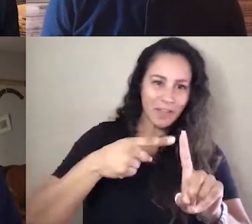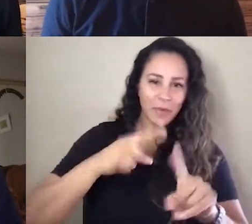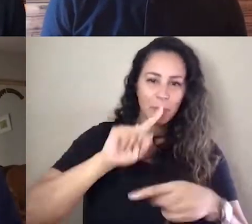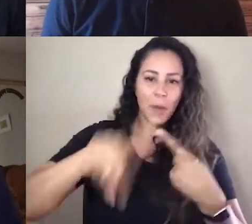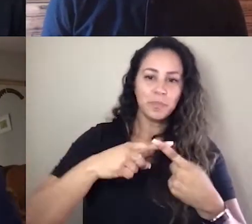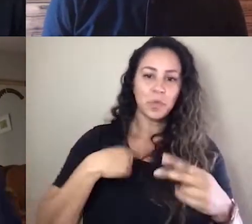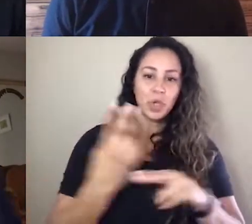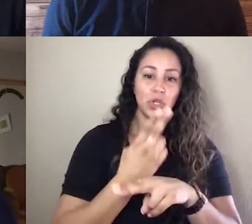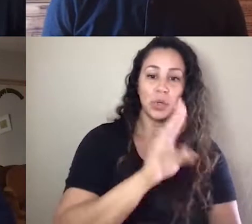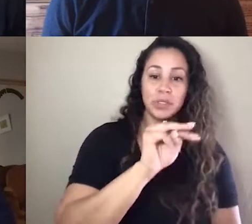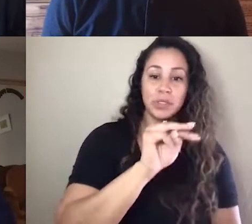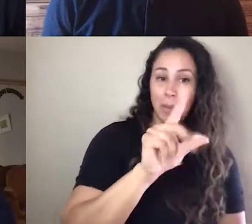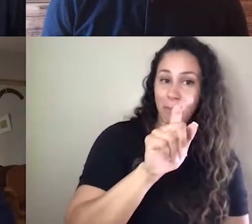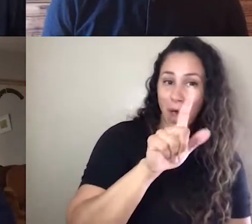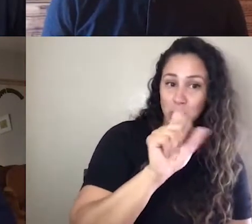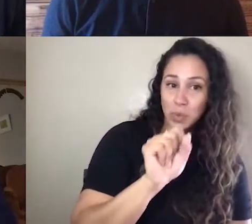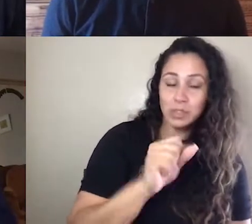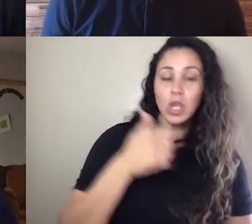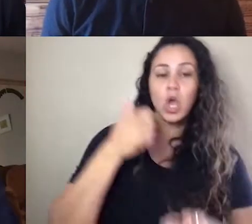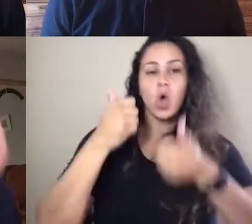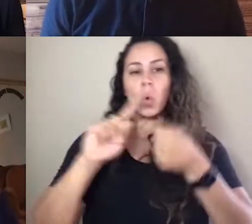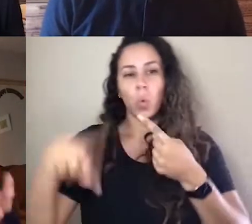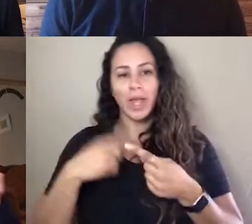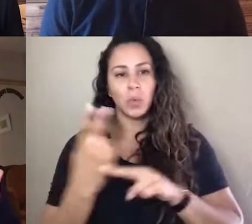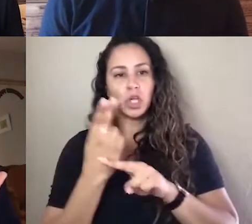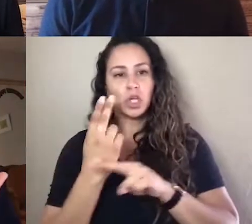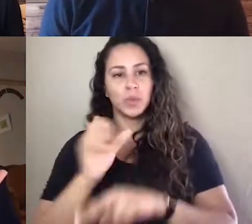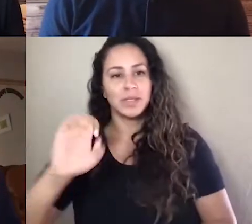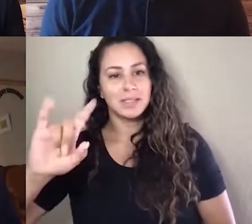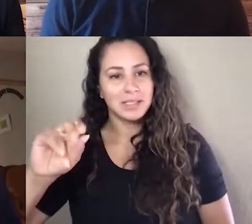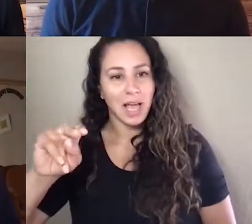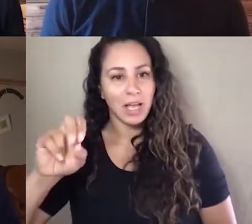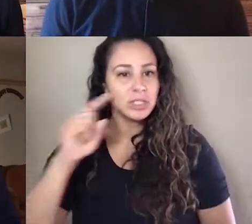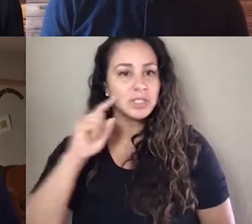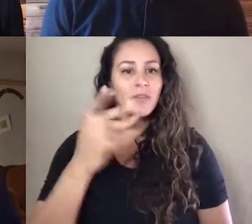SPECIFIC WHEN WE ARE USING MODULES AND WHEN WE ARE